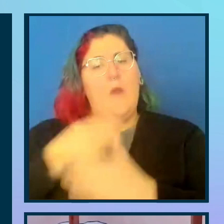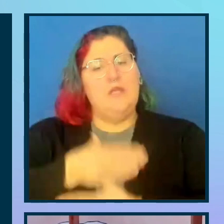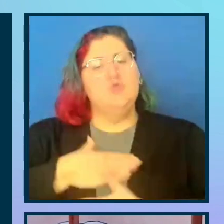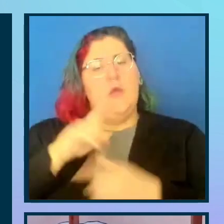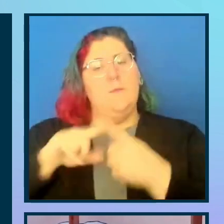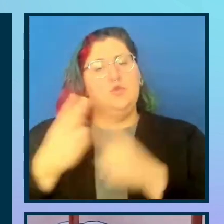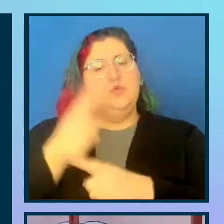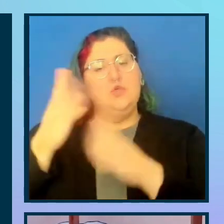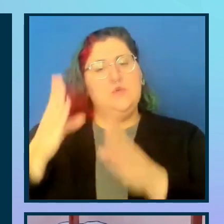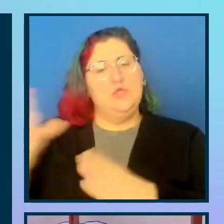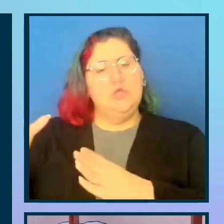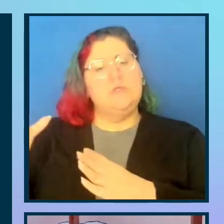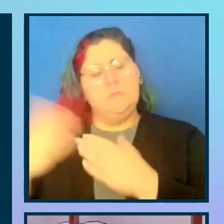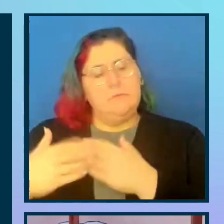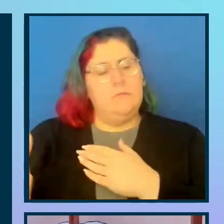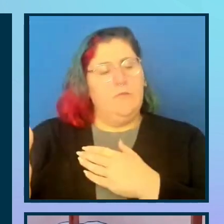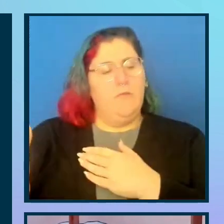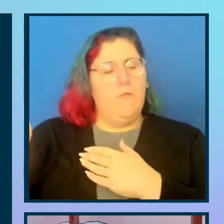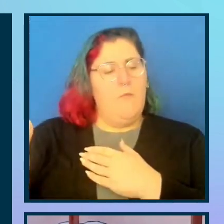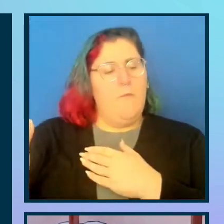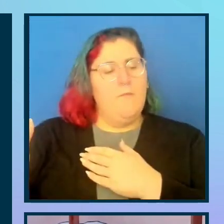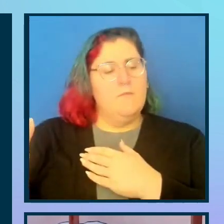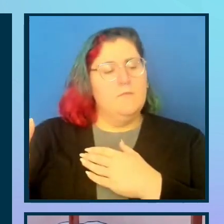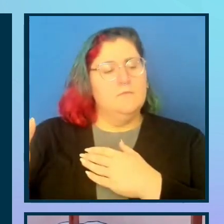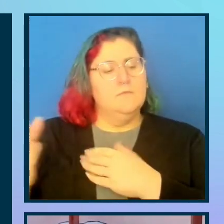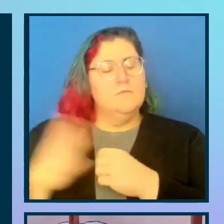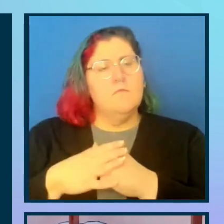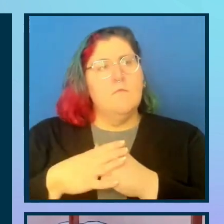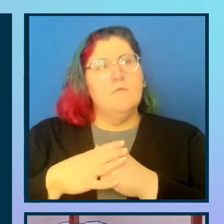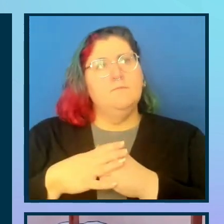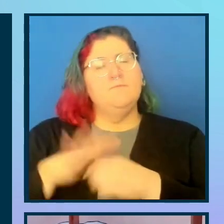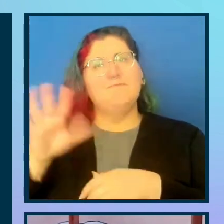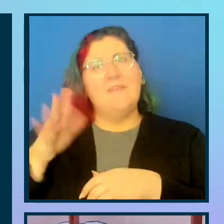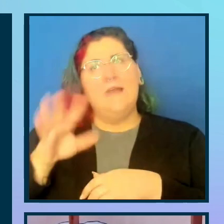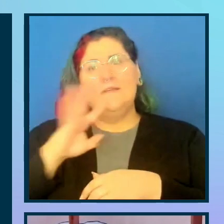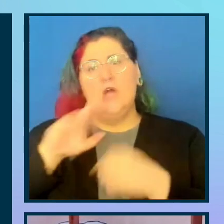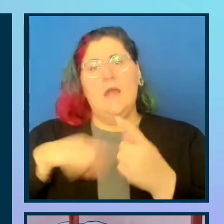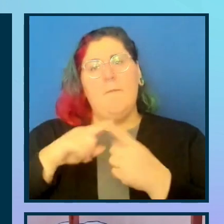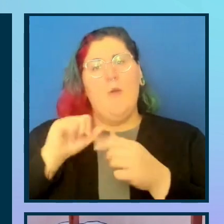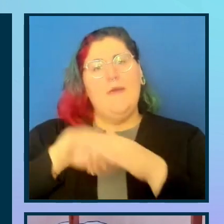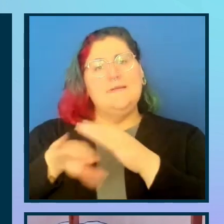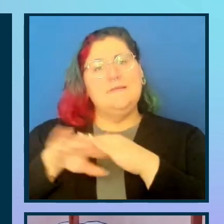so this kinda speaks to accessibility coaching. I'm an accessibility coach,